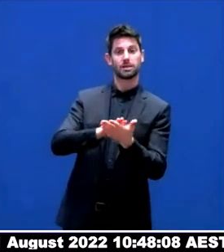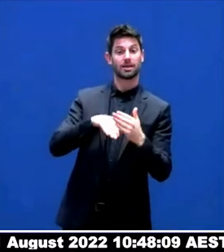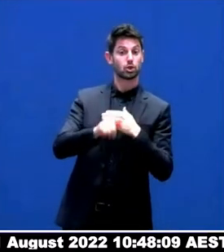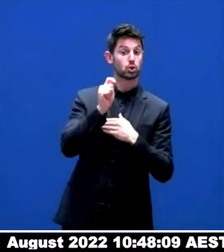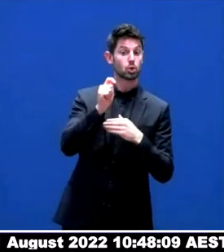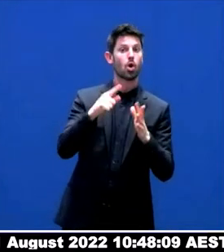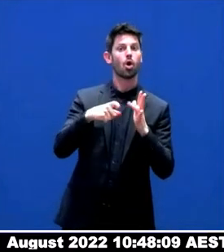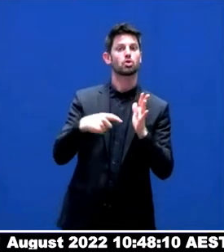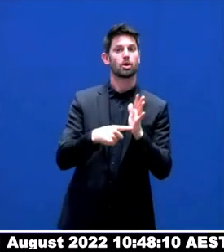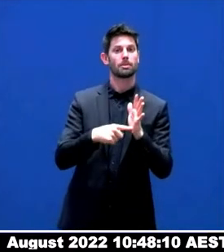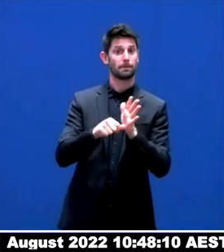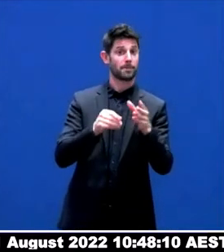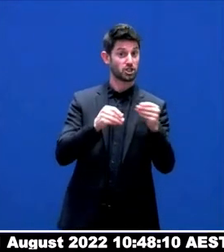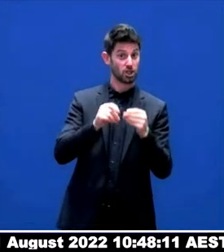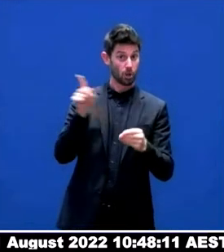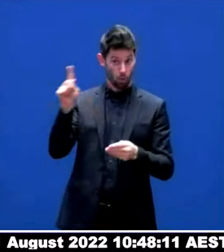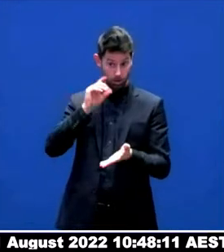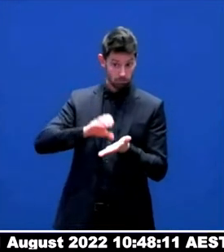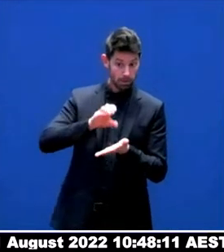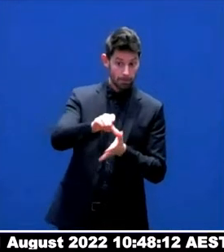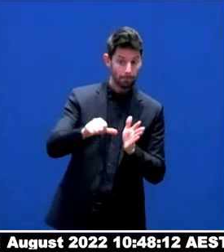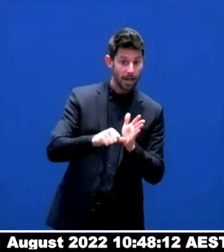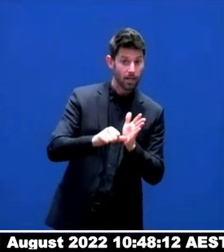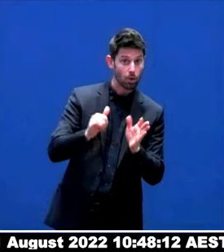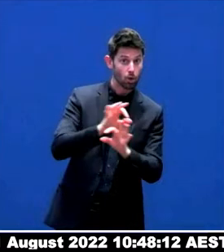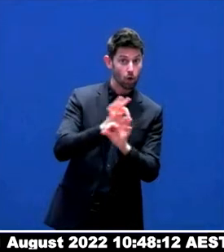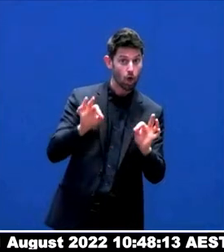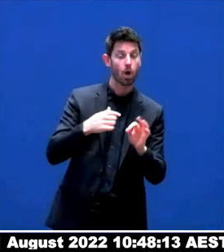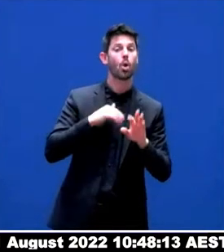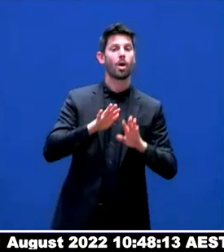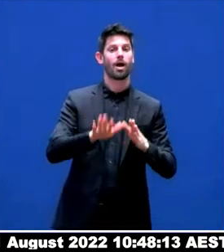involve dollars or not, so I think after October, later in the year, there will be